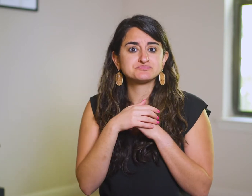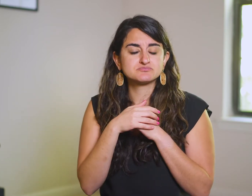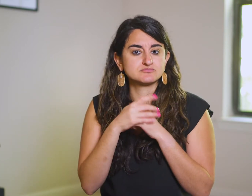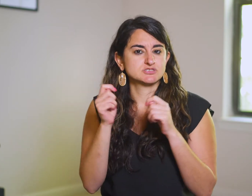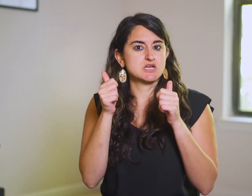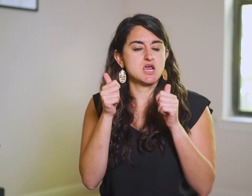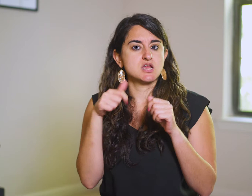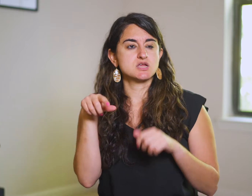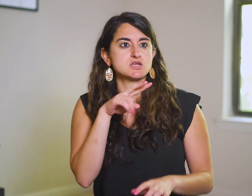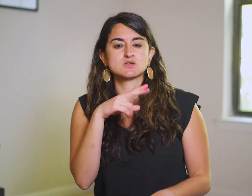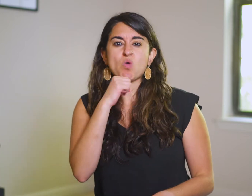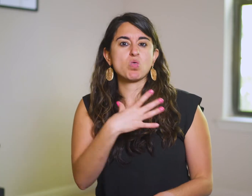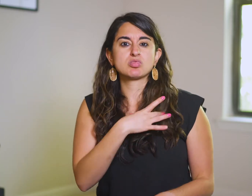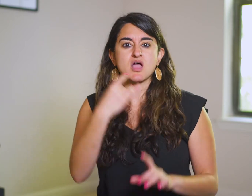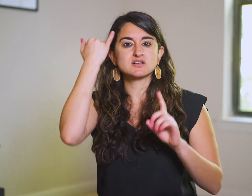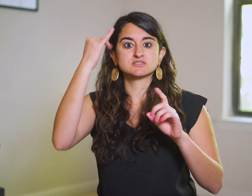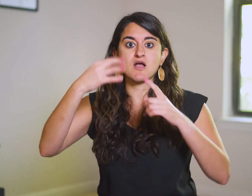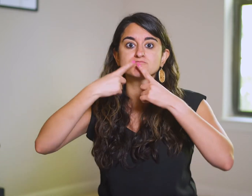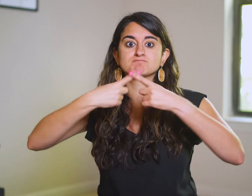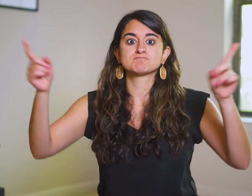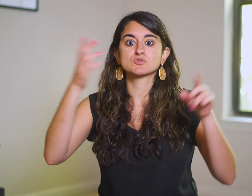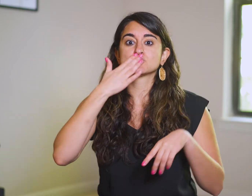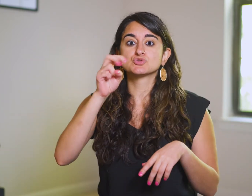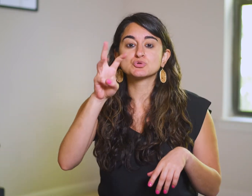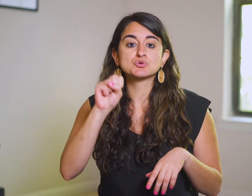Suddenly they don’t like the idea of proclaiming good news,